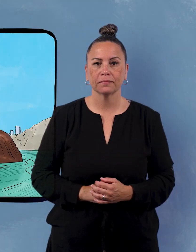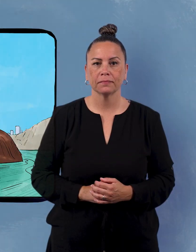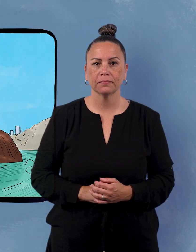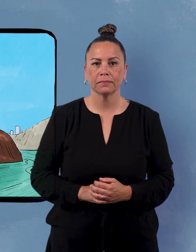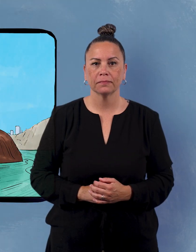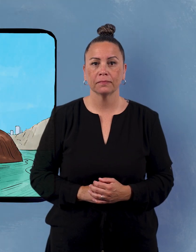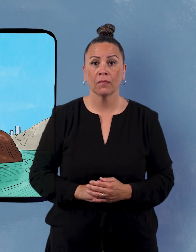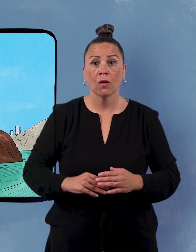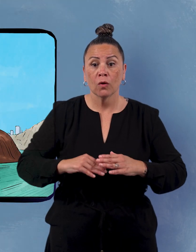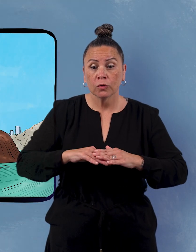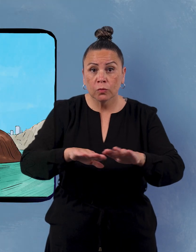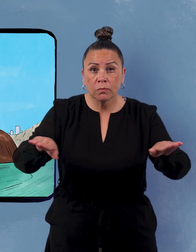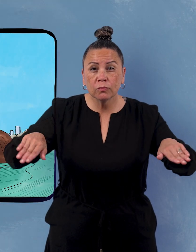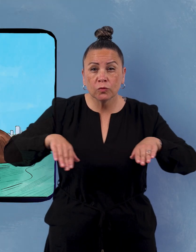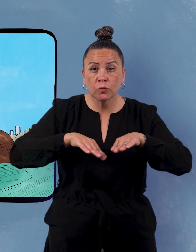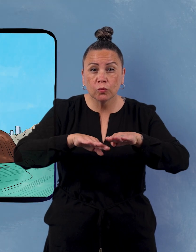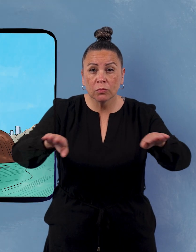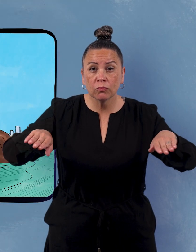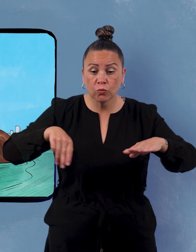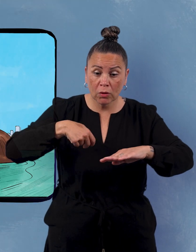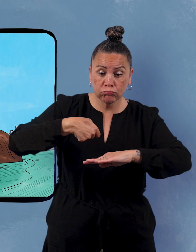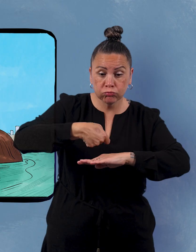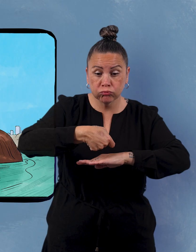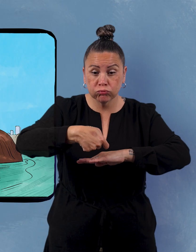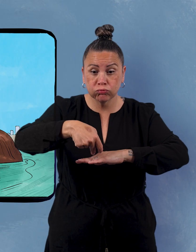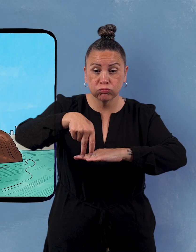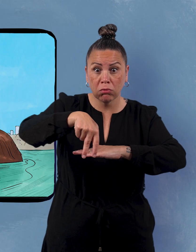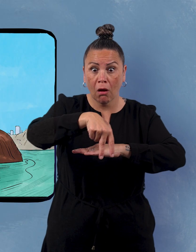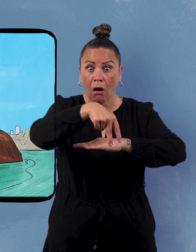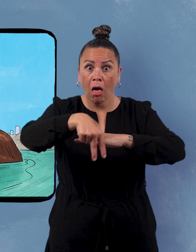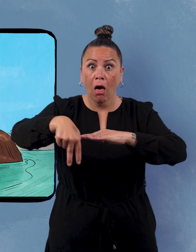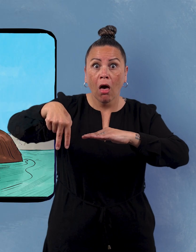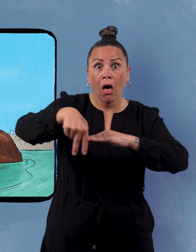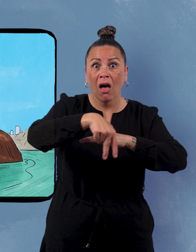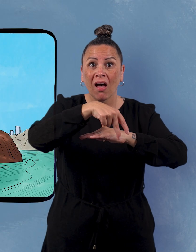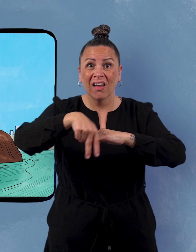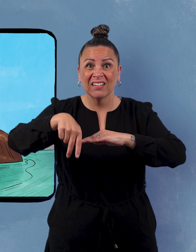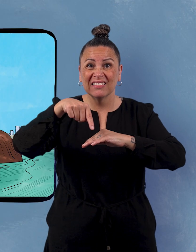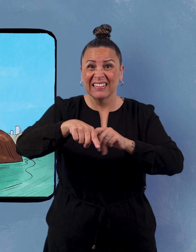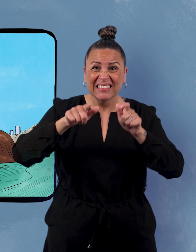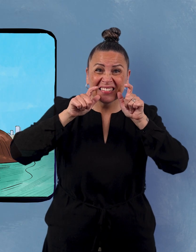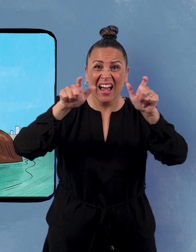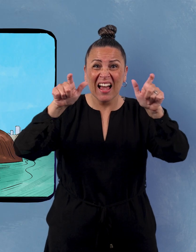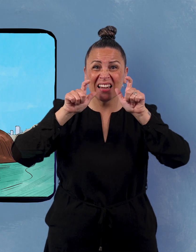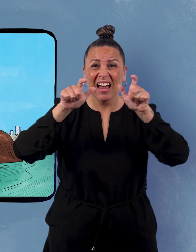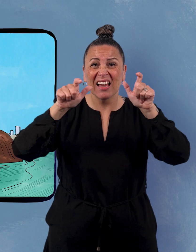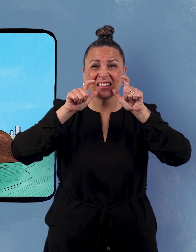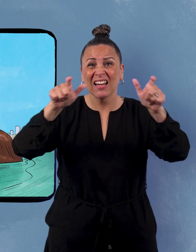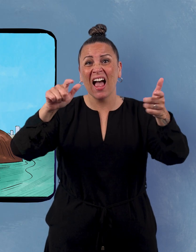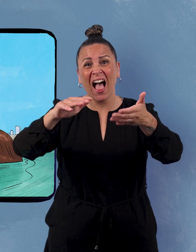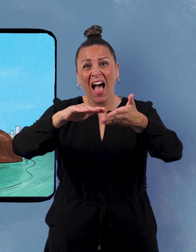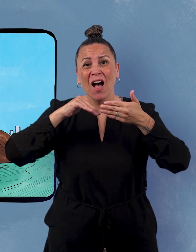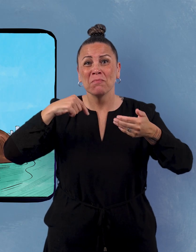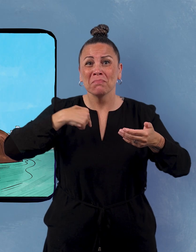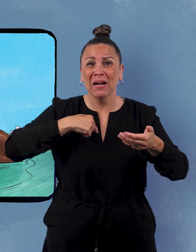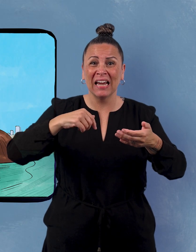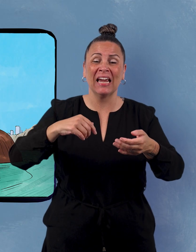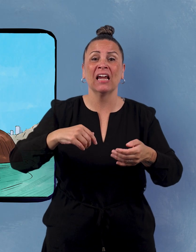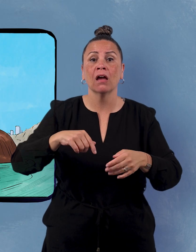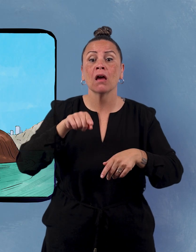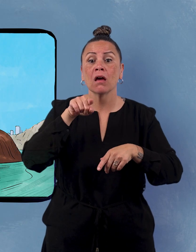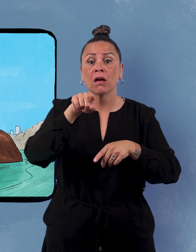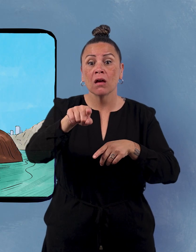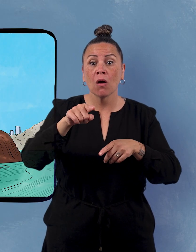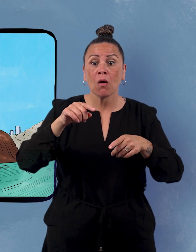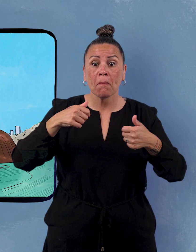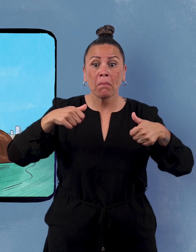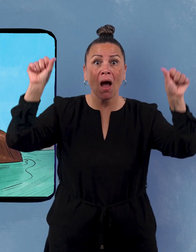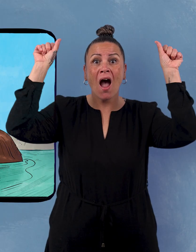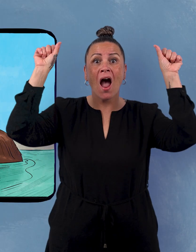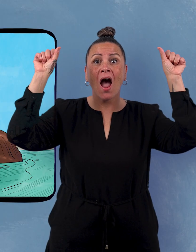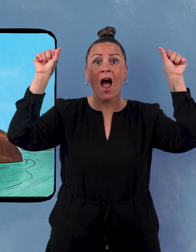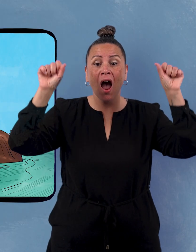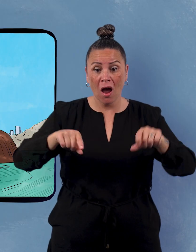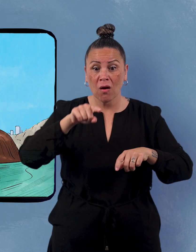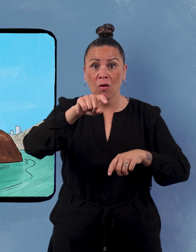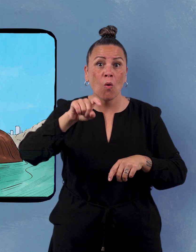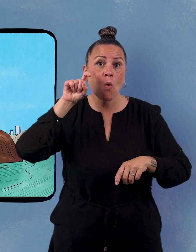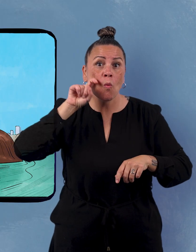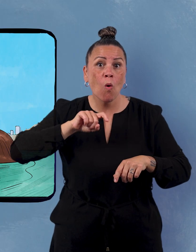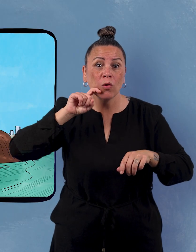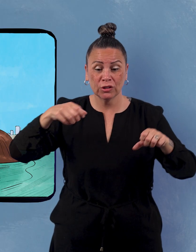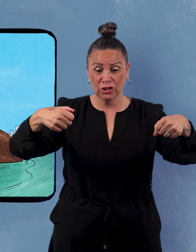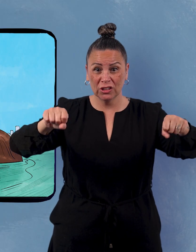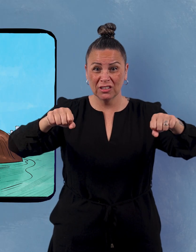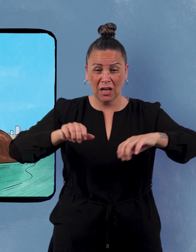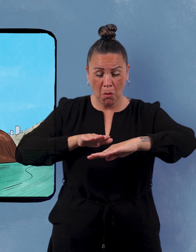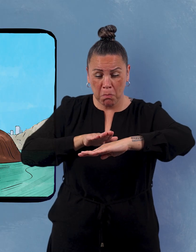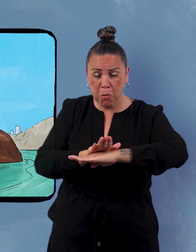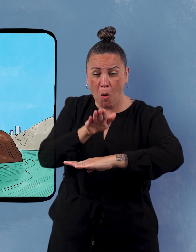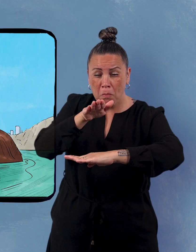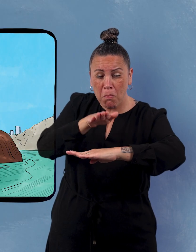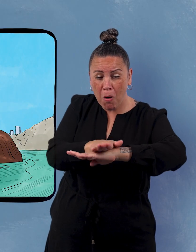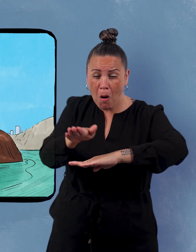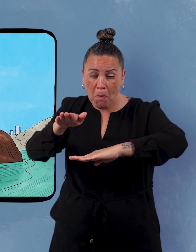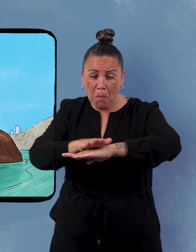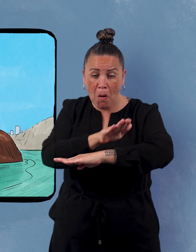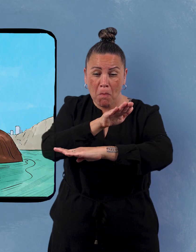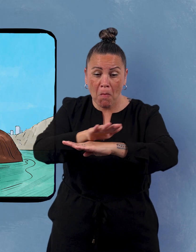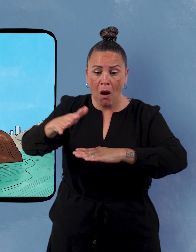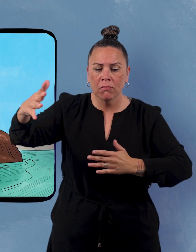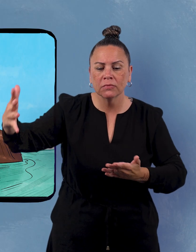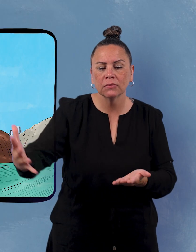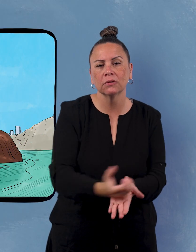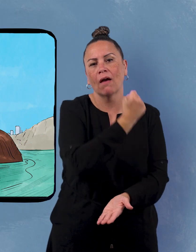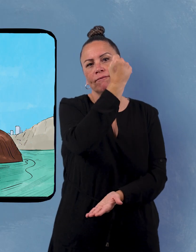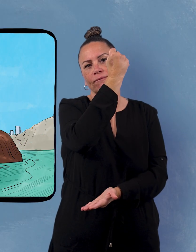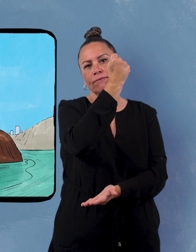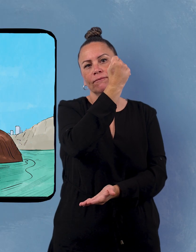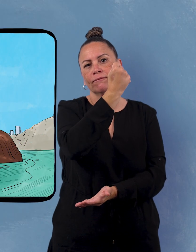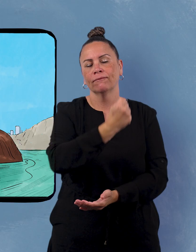Hooray for the jetski – zooming out to sea. Off to save a swimmer calling, "Please rescue me!"